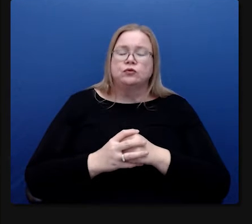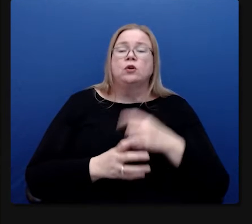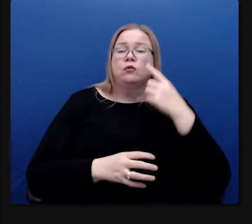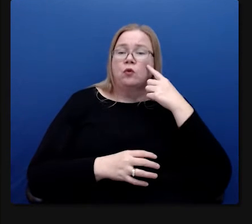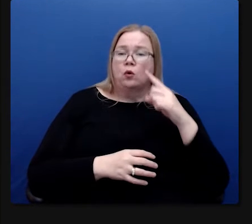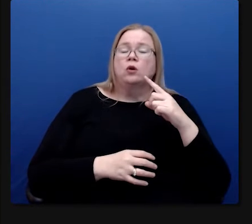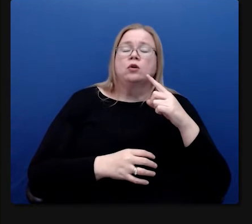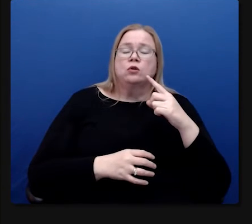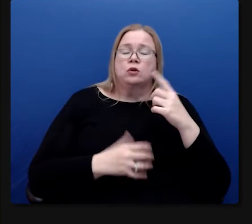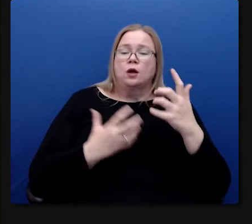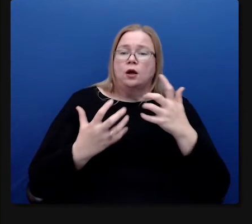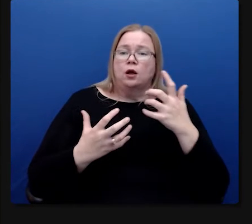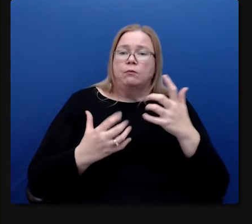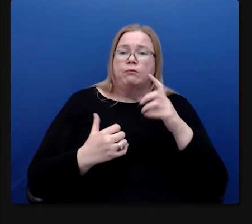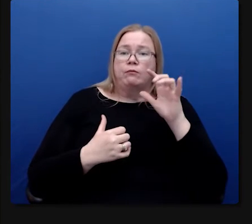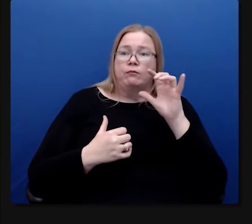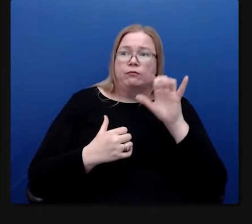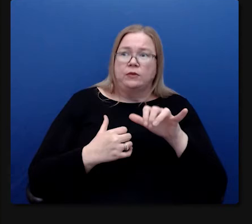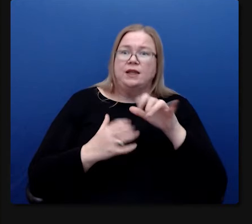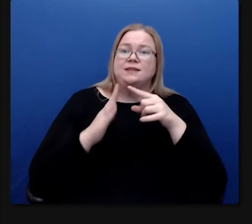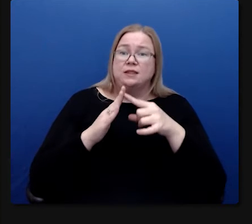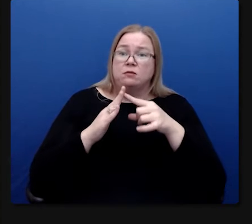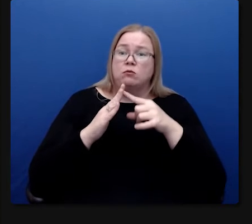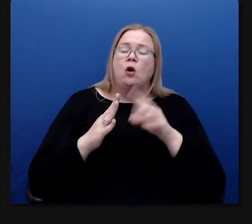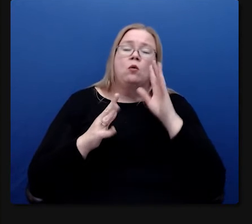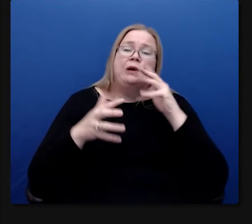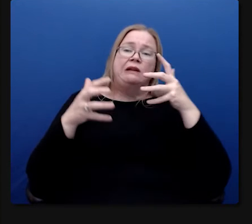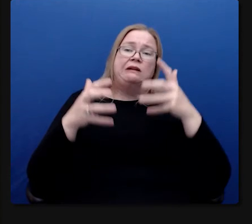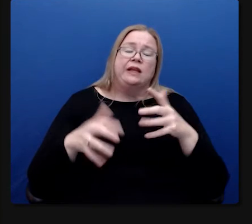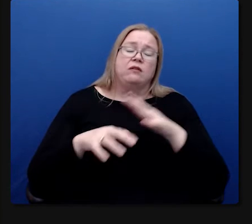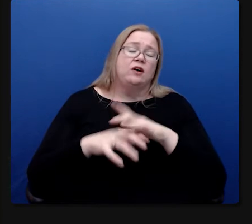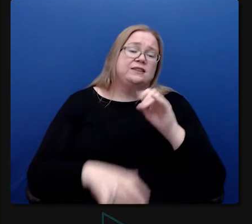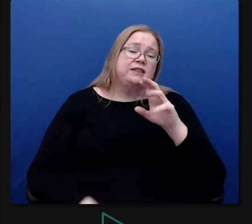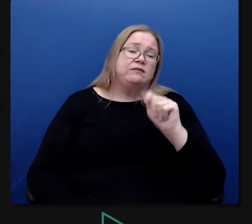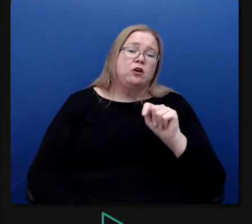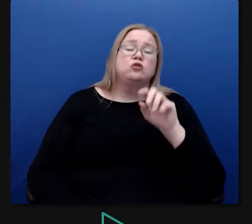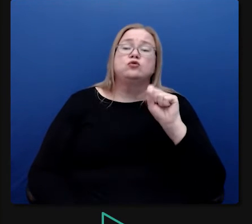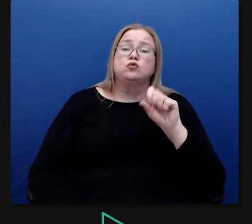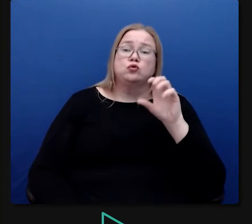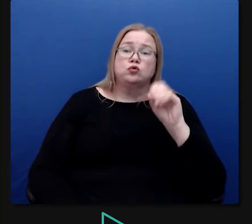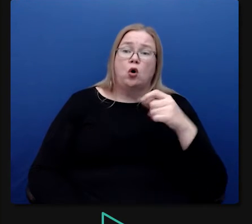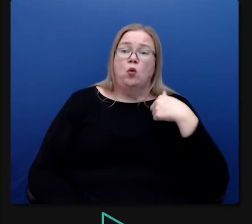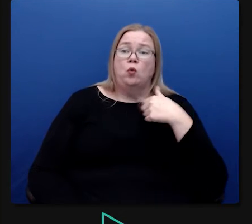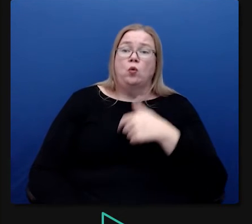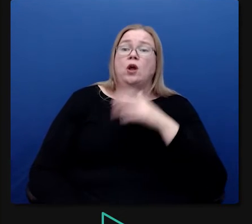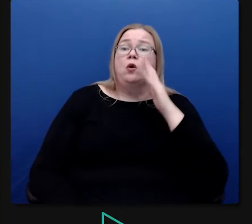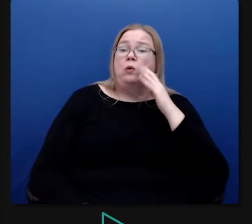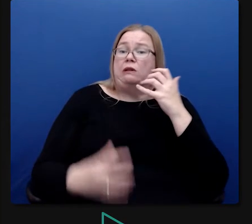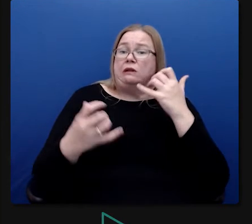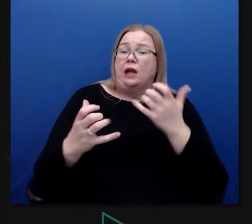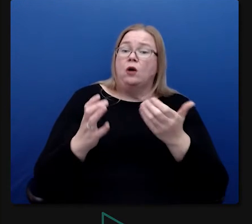For the demo, we're just going to leave these on the default. So we're going to now again